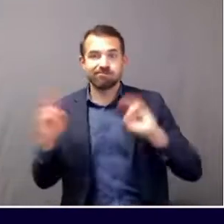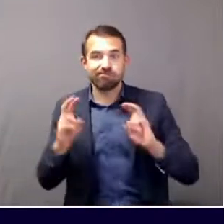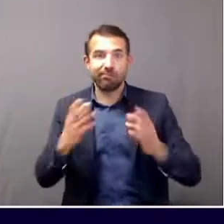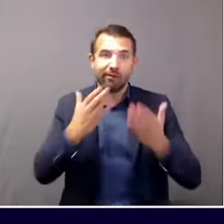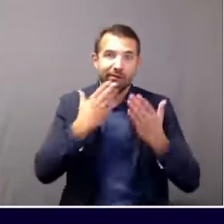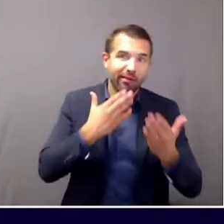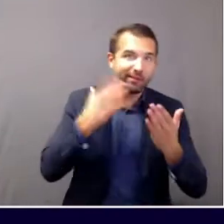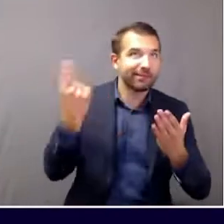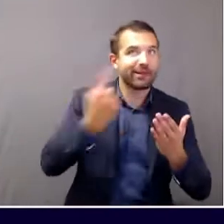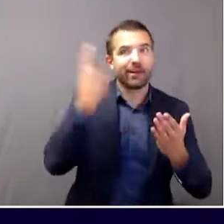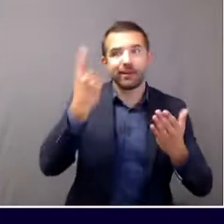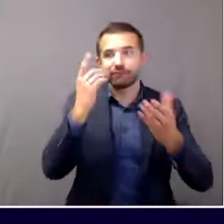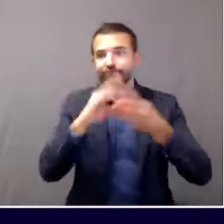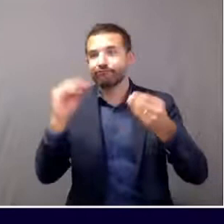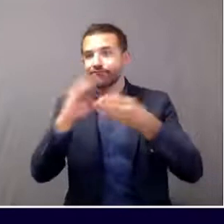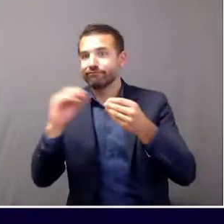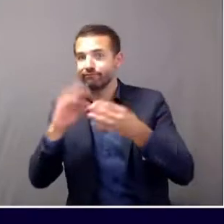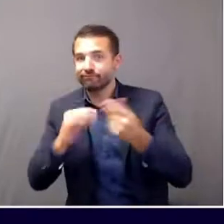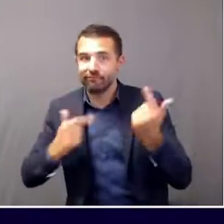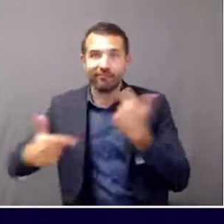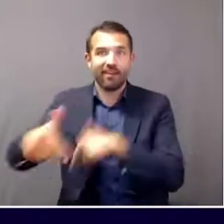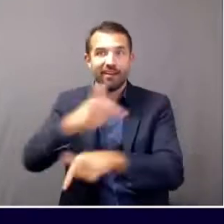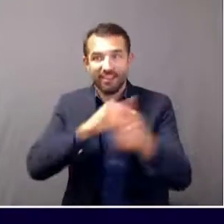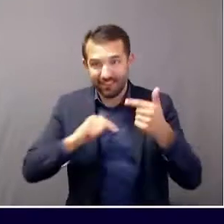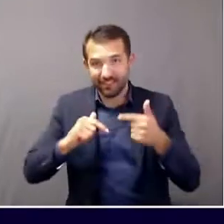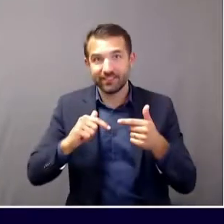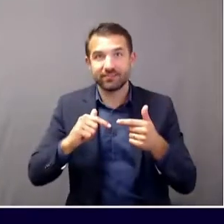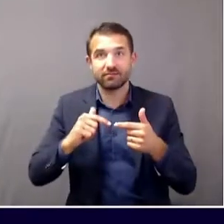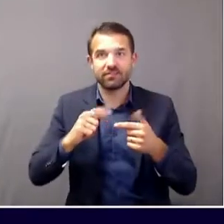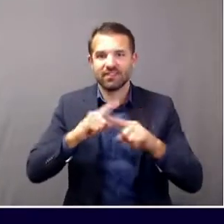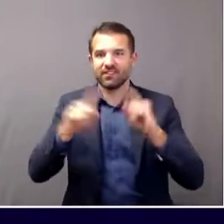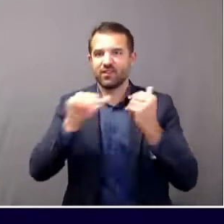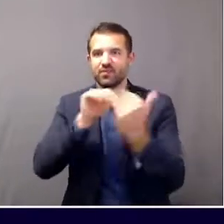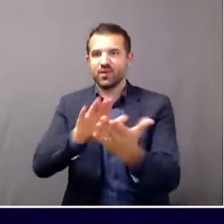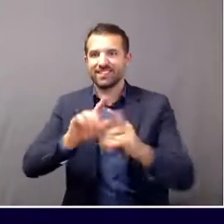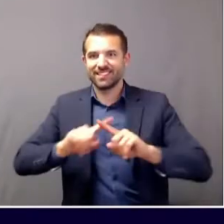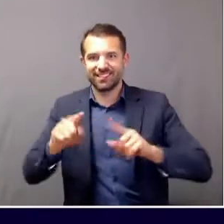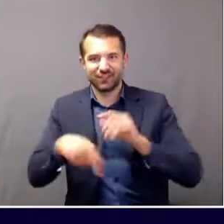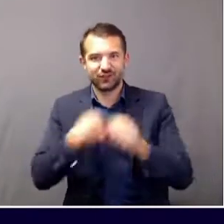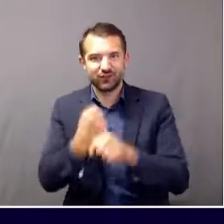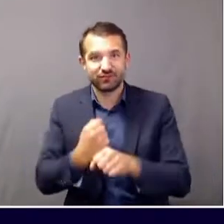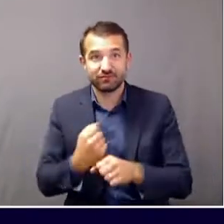worse and that's the mindset